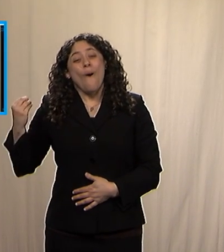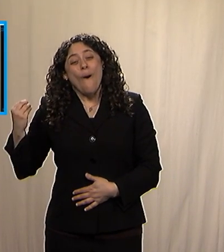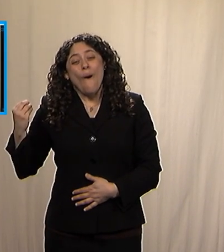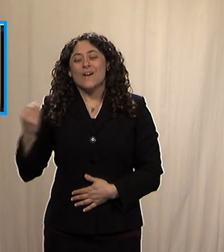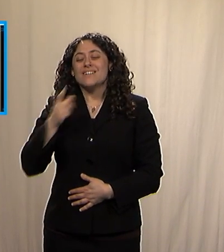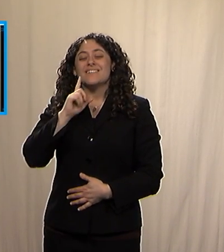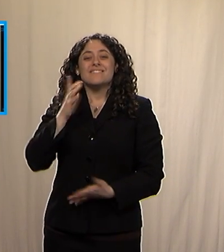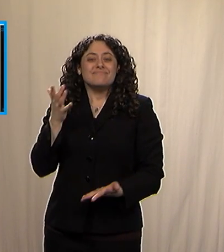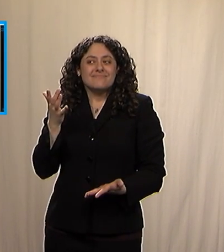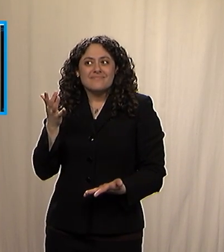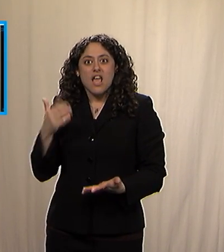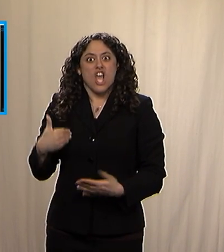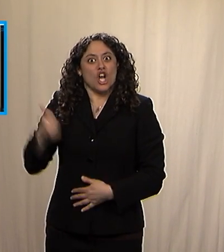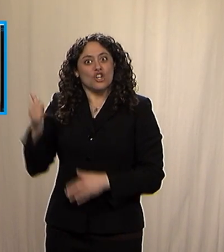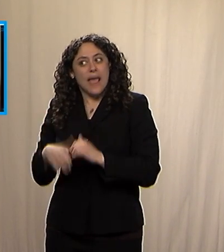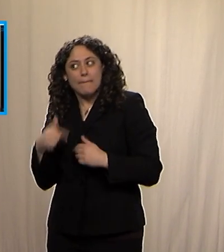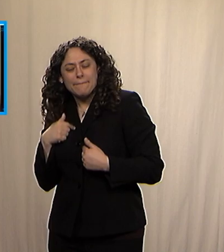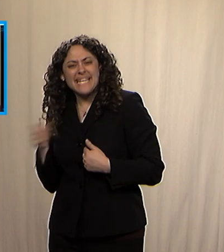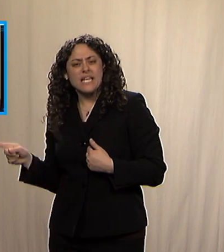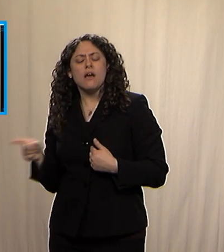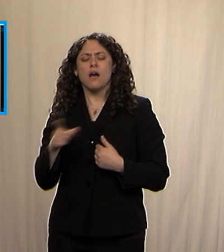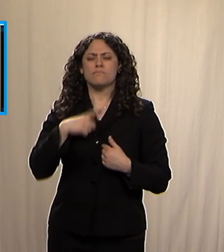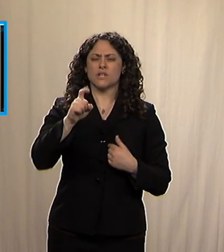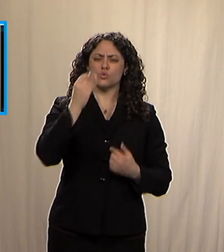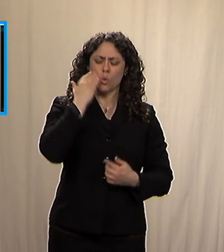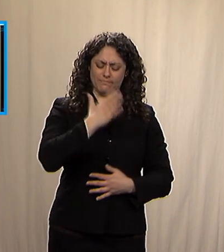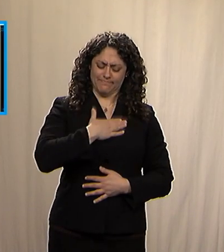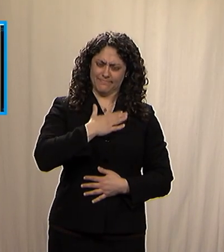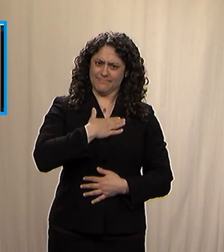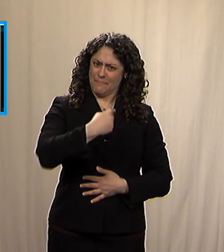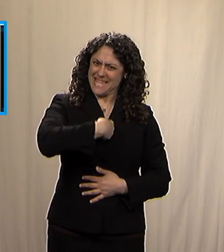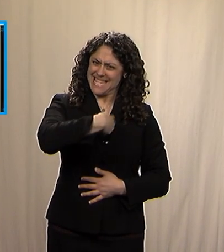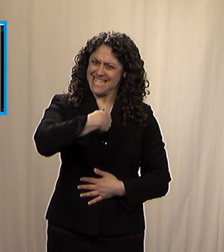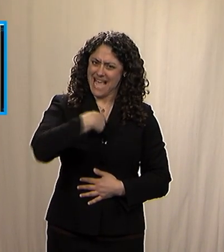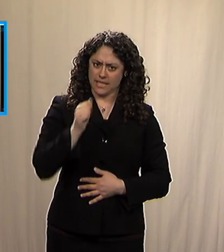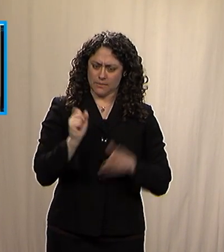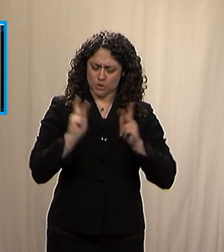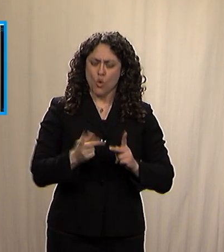Learning what my own impact in a situation is, is important.